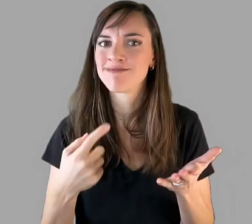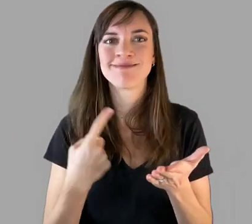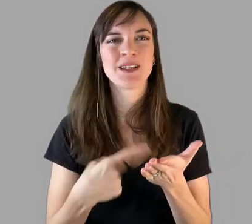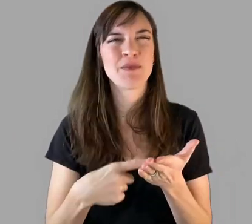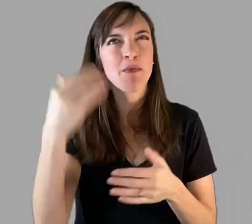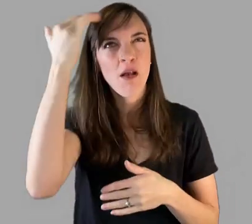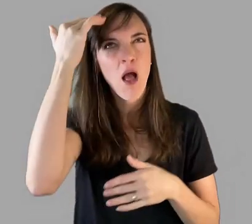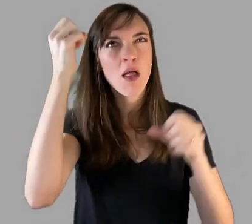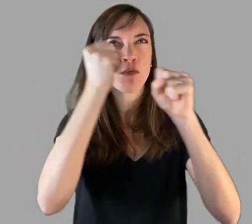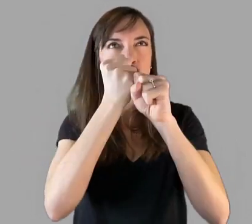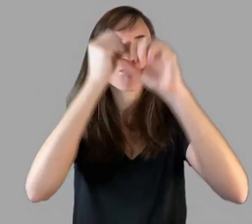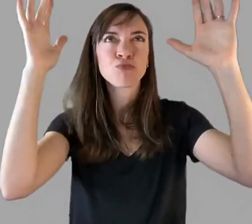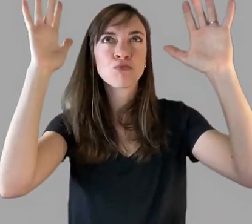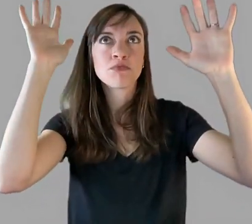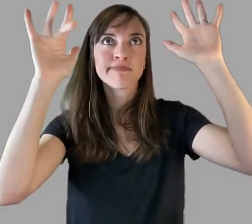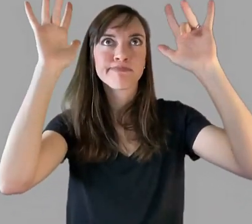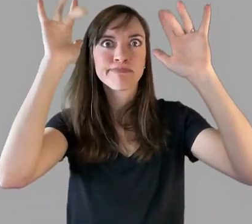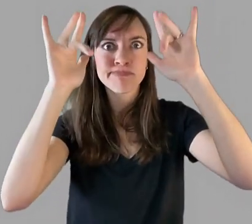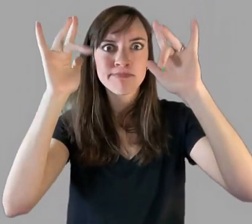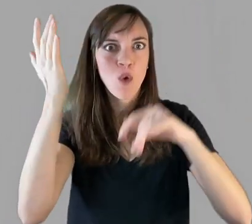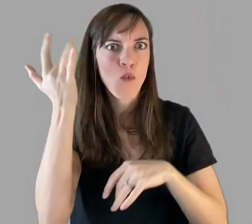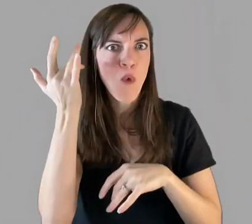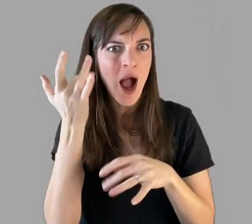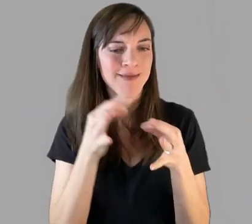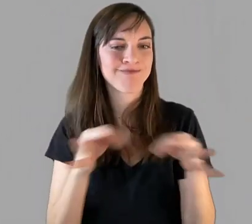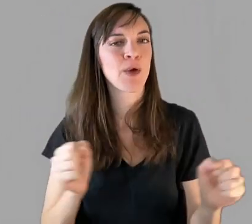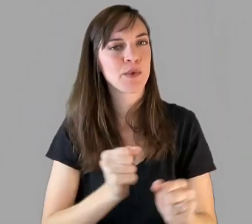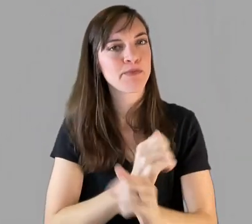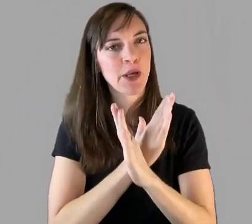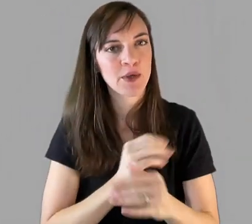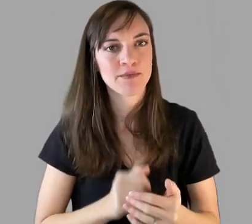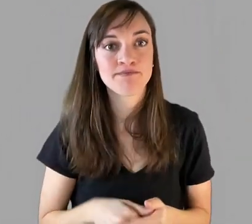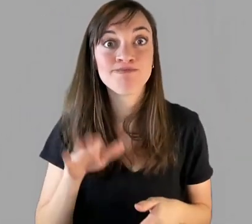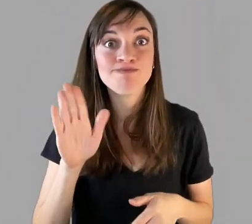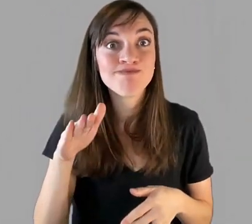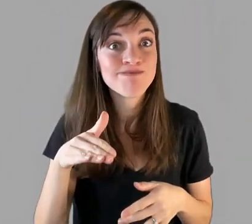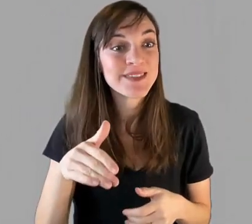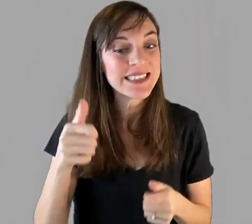and lack of background knowledge to tap into when learning new concepts. Each